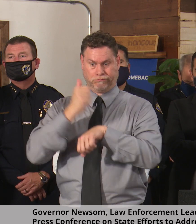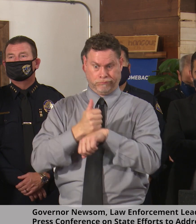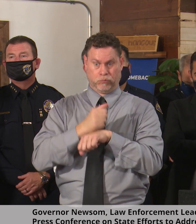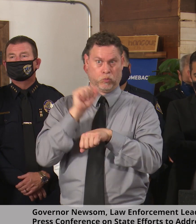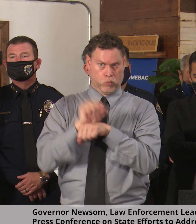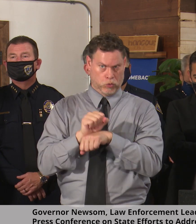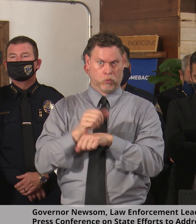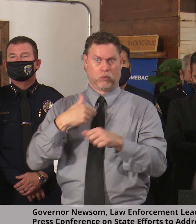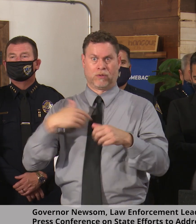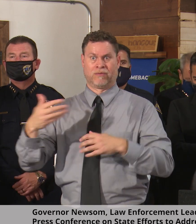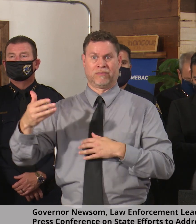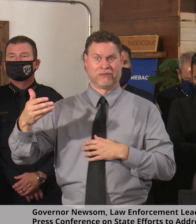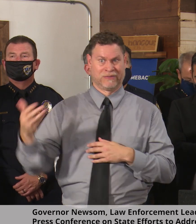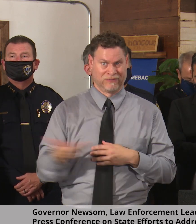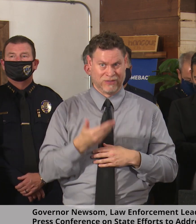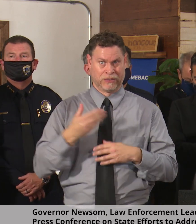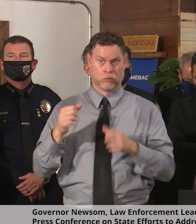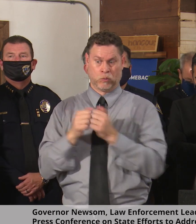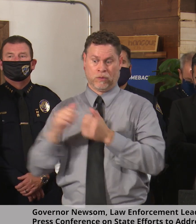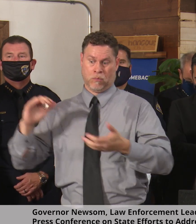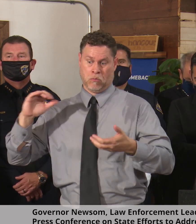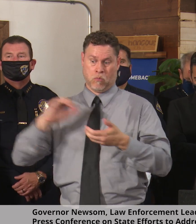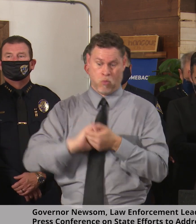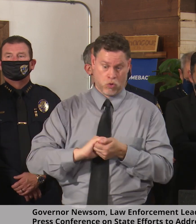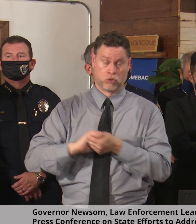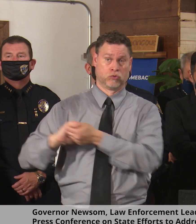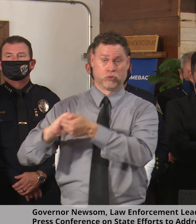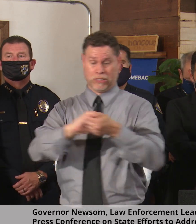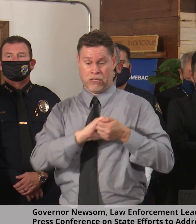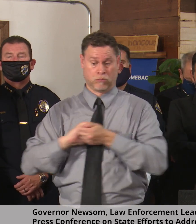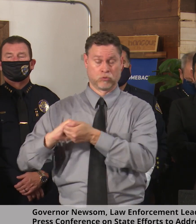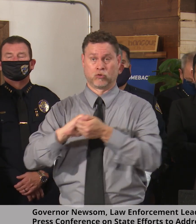are invited in in these partnerships and these collaborations. They're regionalized all across